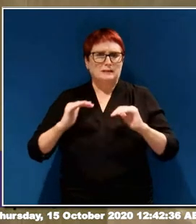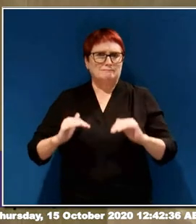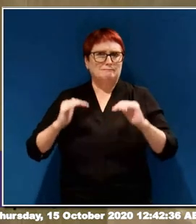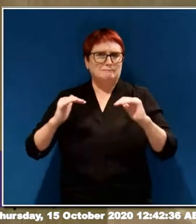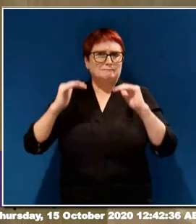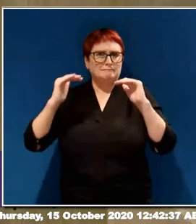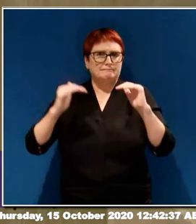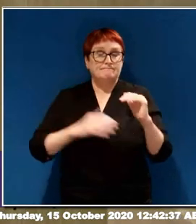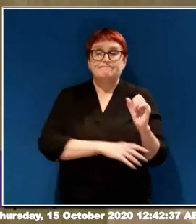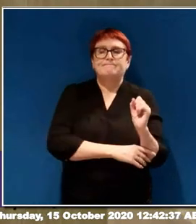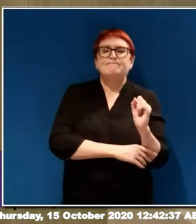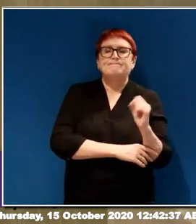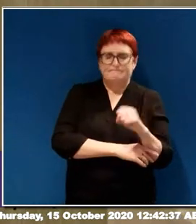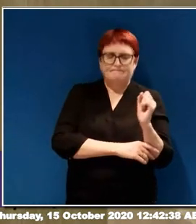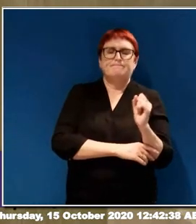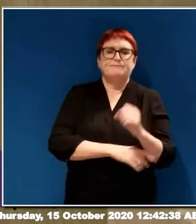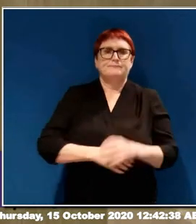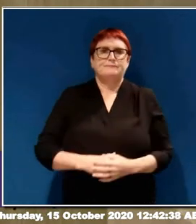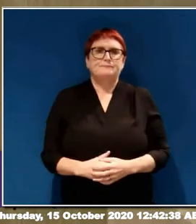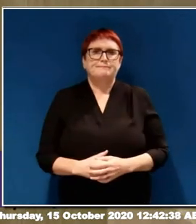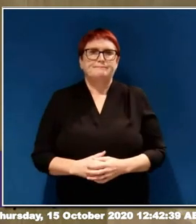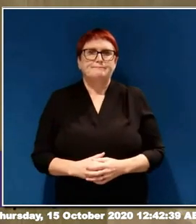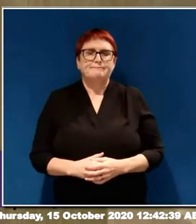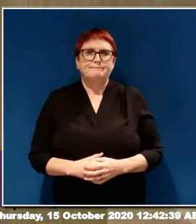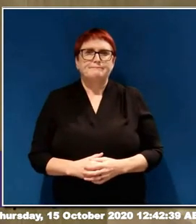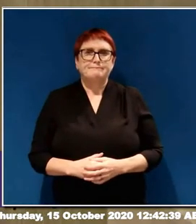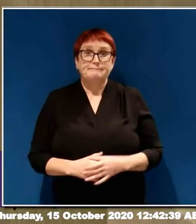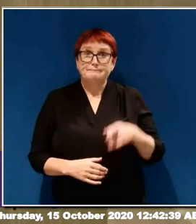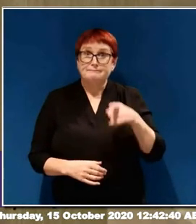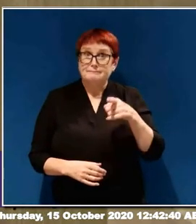Is it your experience that educators - I'm talking about some,